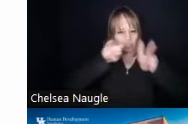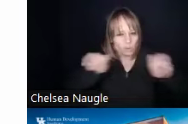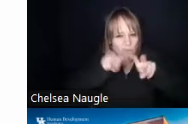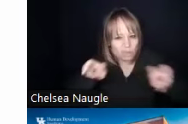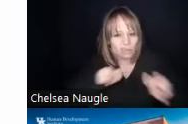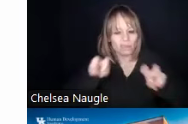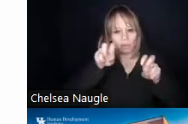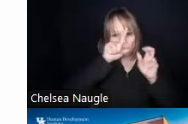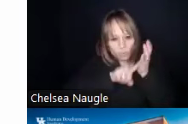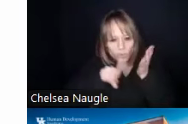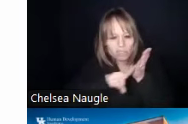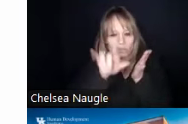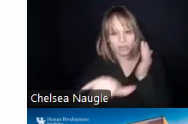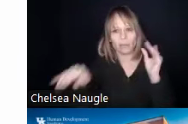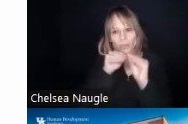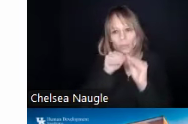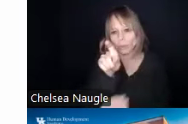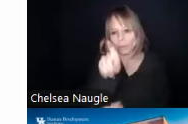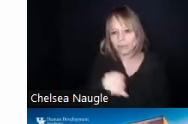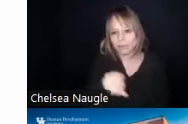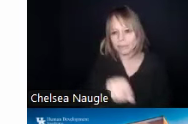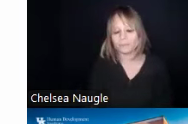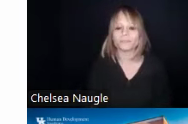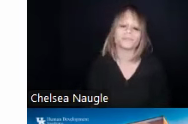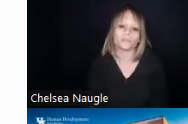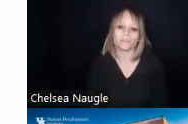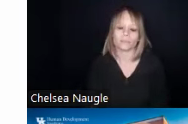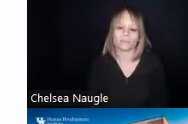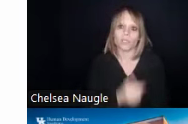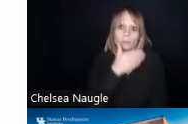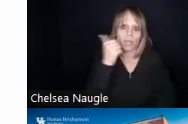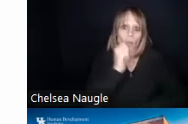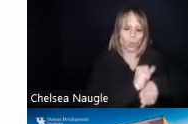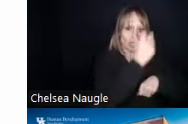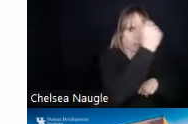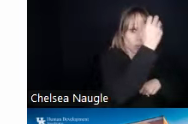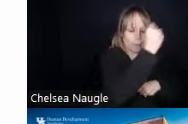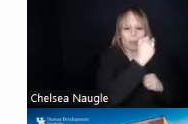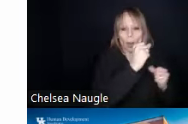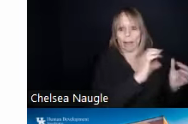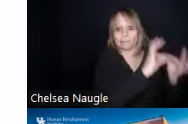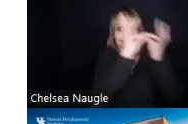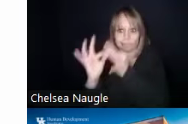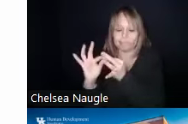find out what's going on there. Uh obviously better working memory is associated with better academic performance. Um and not surprisingly